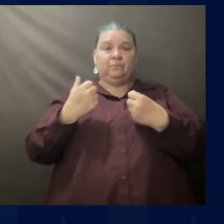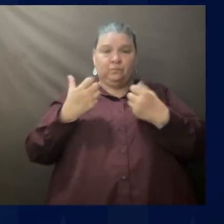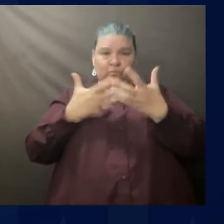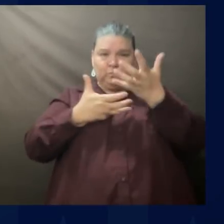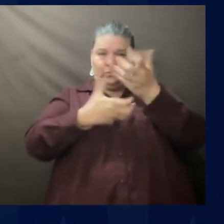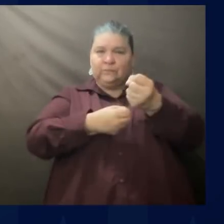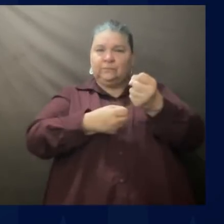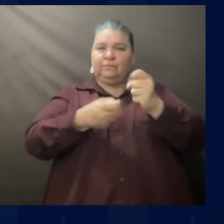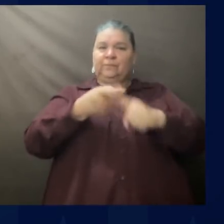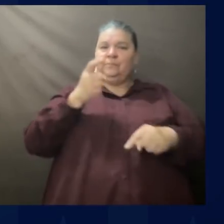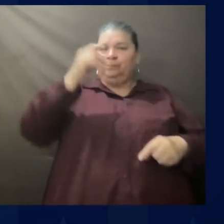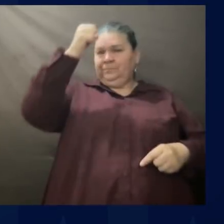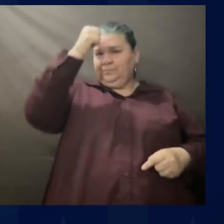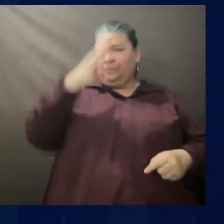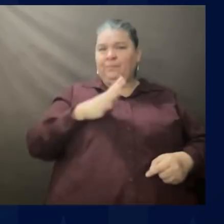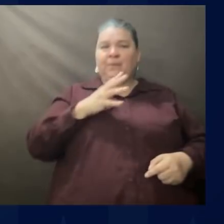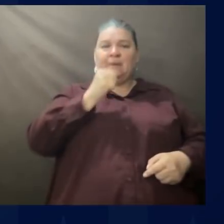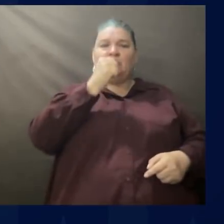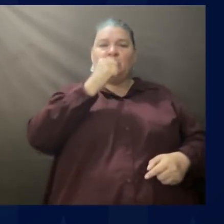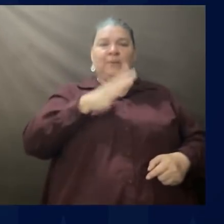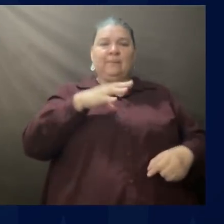In the year since we last gathered on this solemn day,